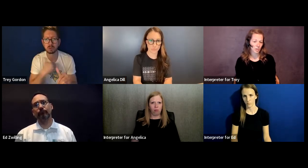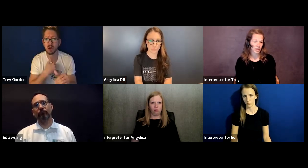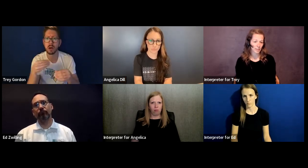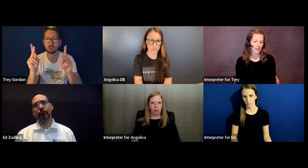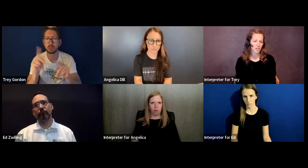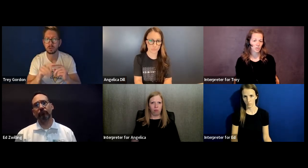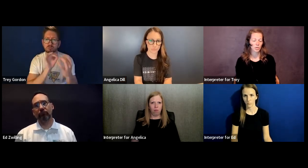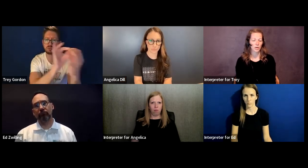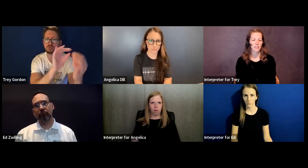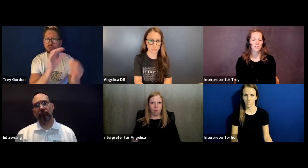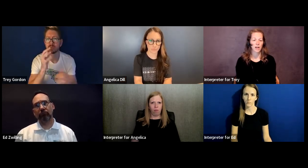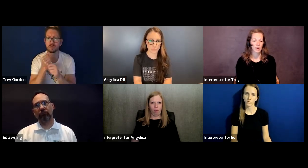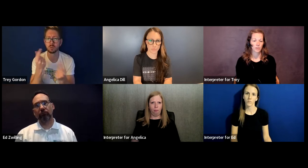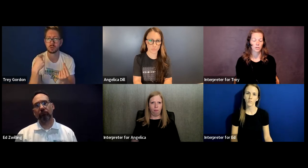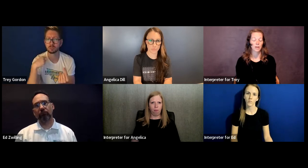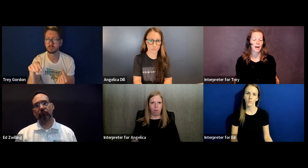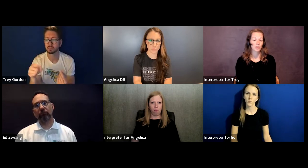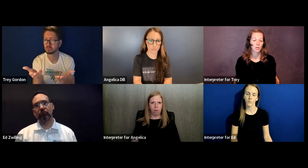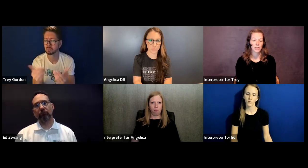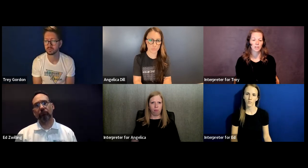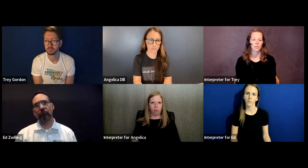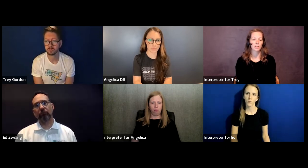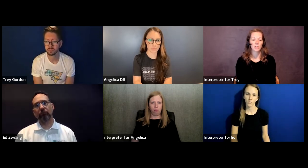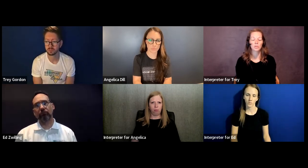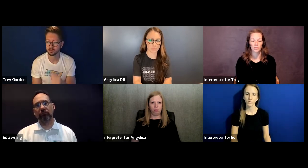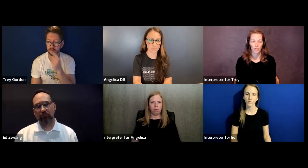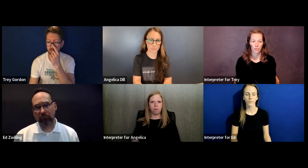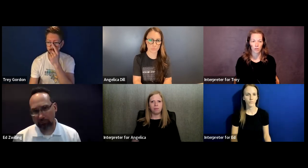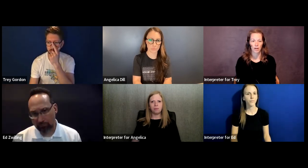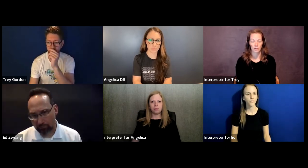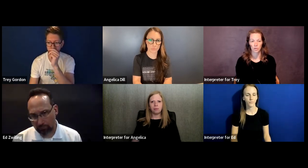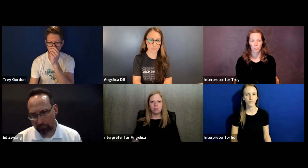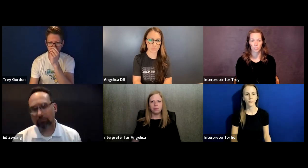accommodation or do i still have an opportunity to continue to fight for a live interpreter what